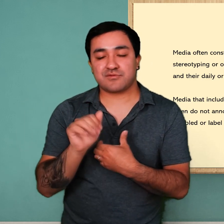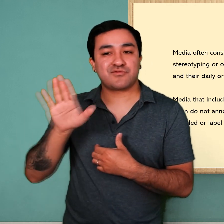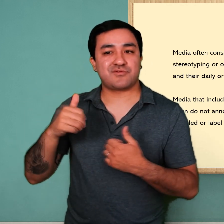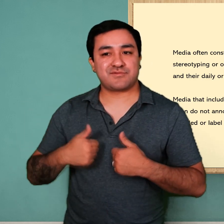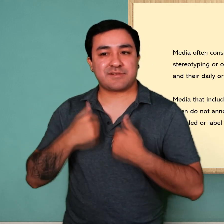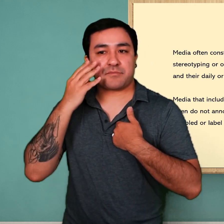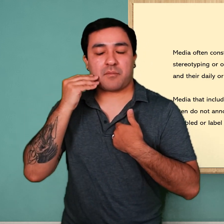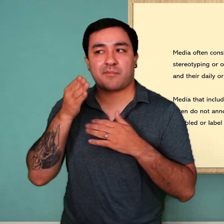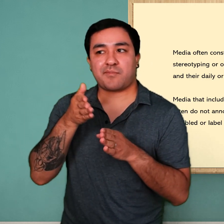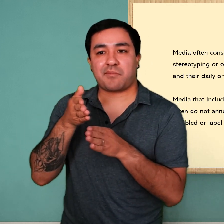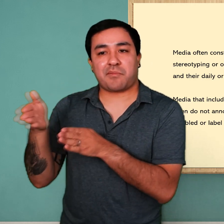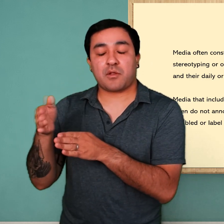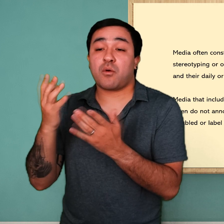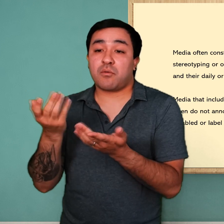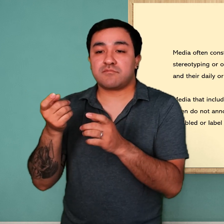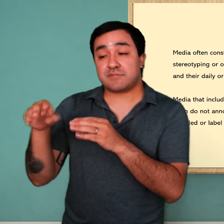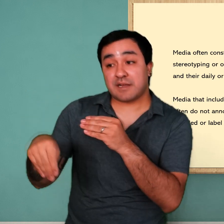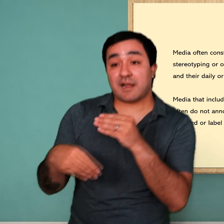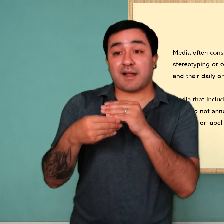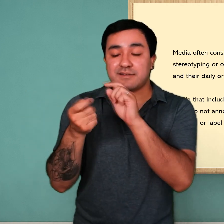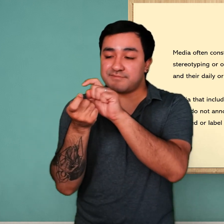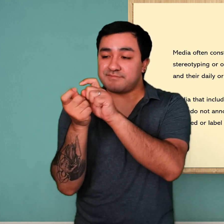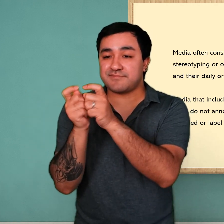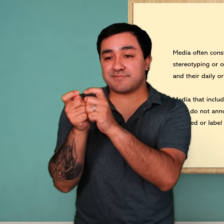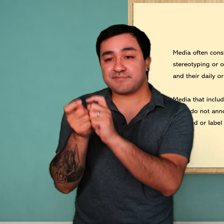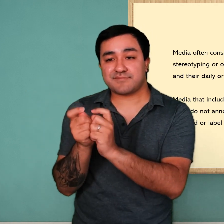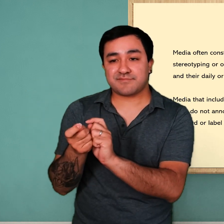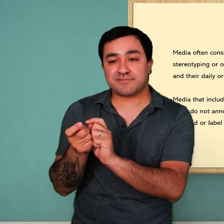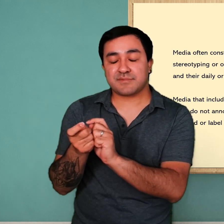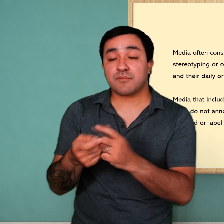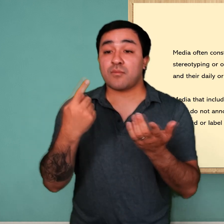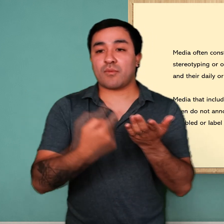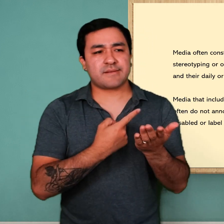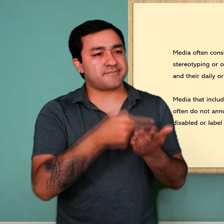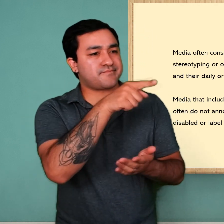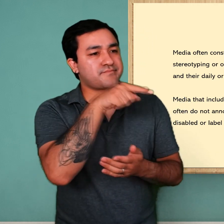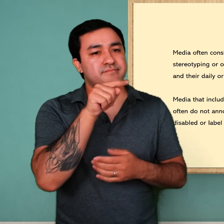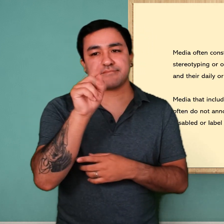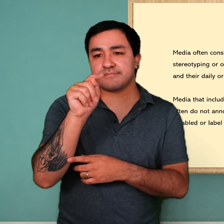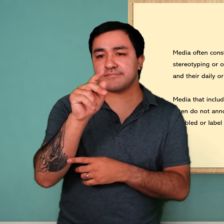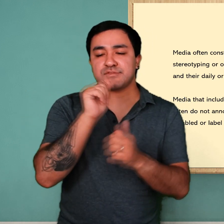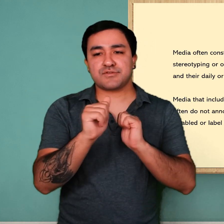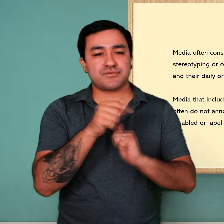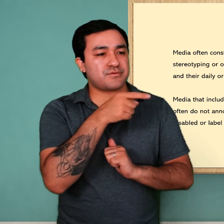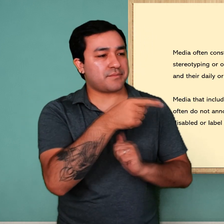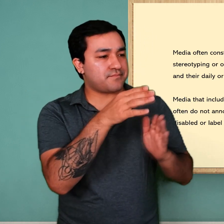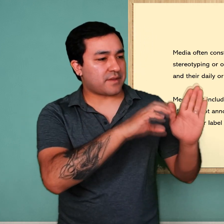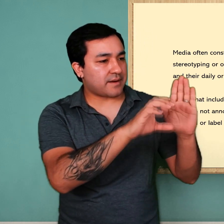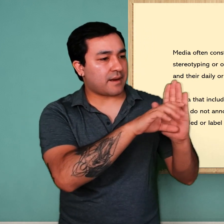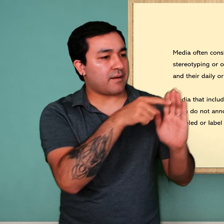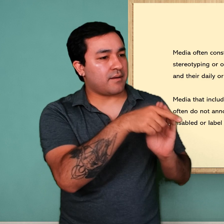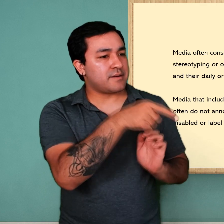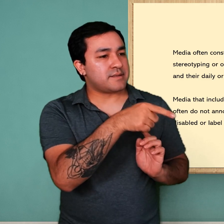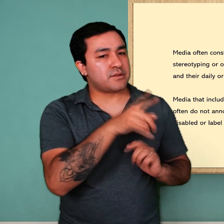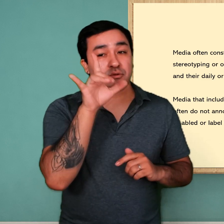or stereotyping of Disabled people and their daily or lived experiences. For example, some TV shows